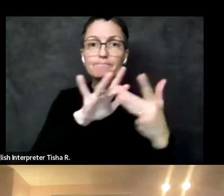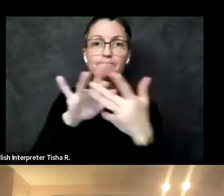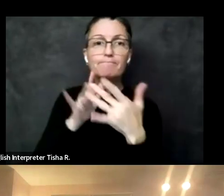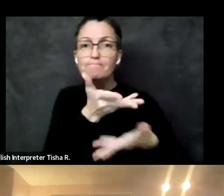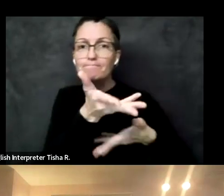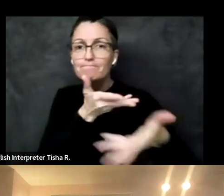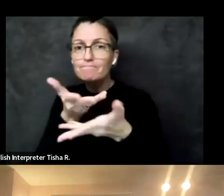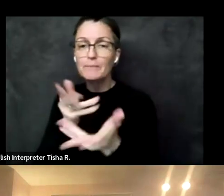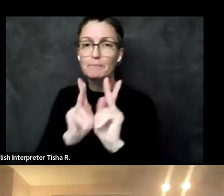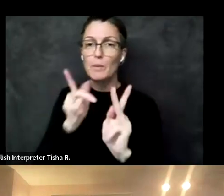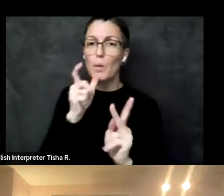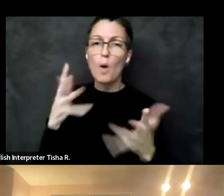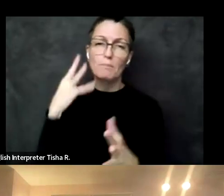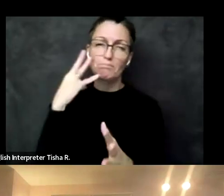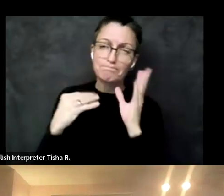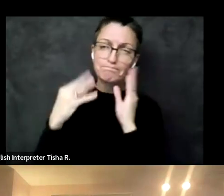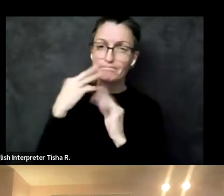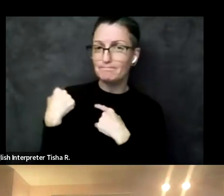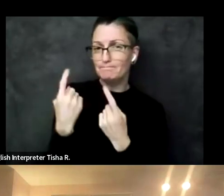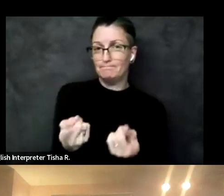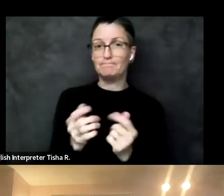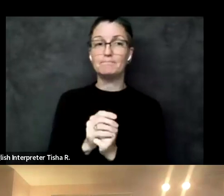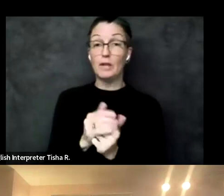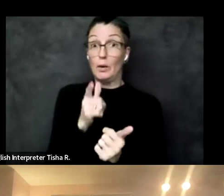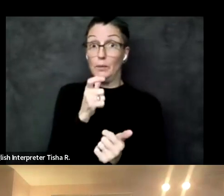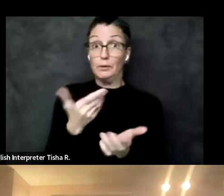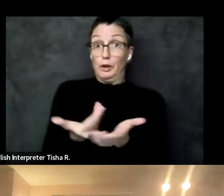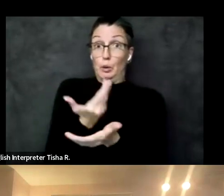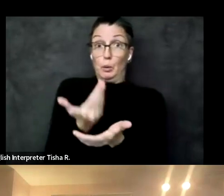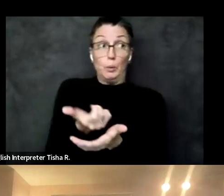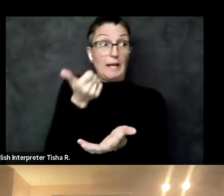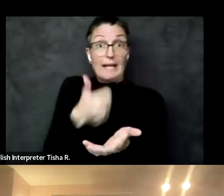I think starting off in any industry is always a very scary experience.